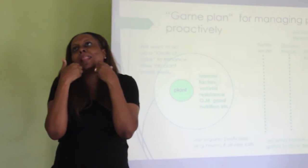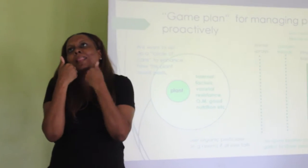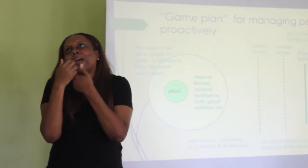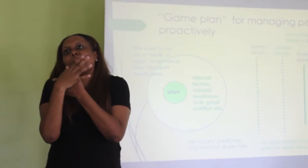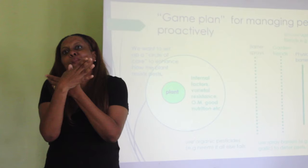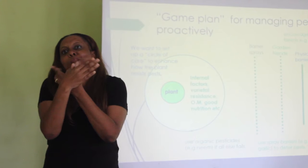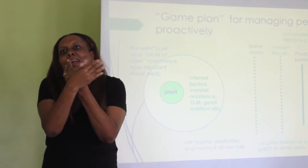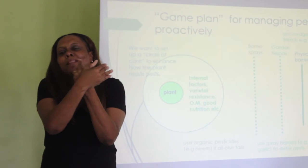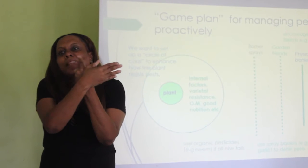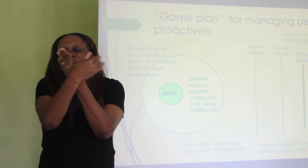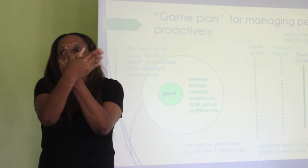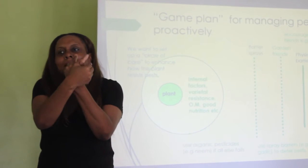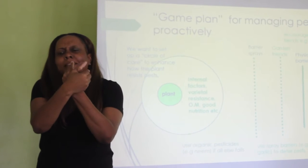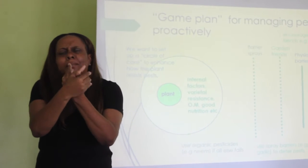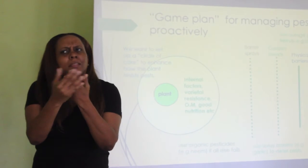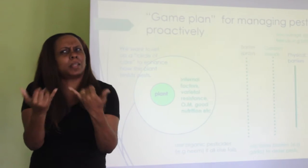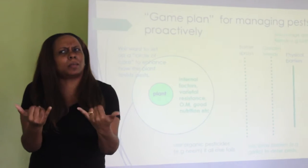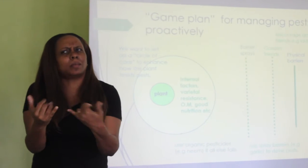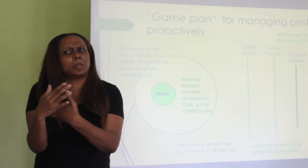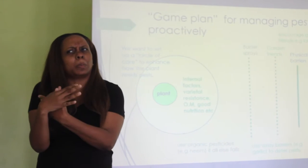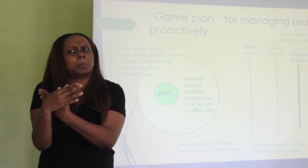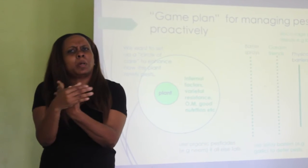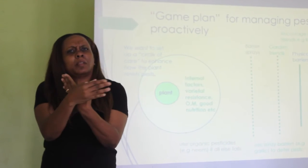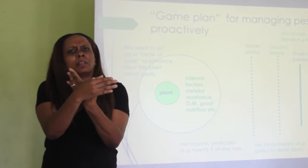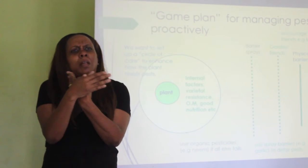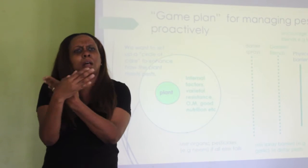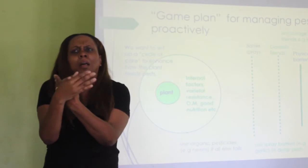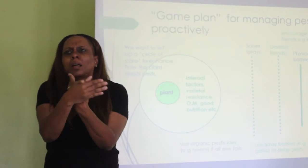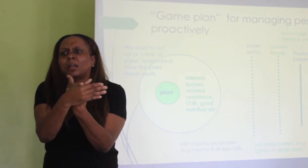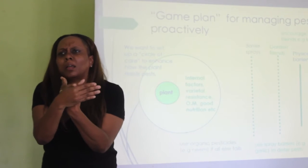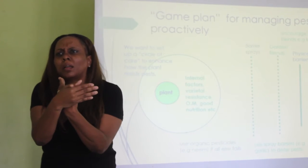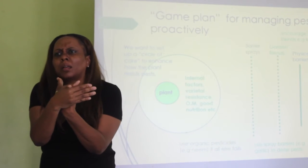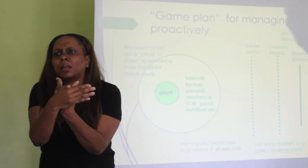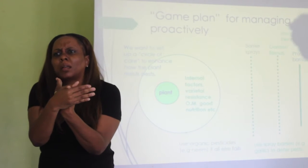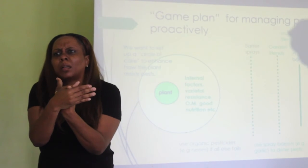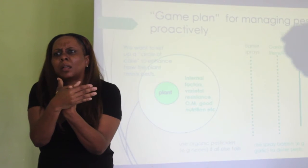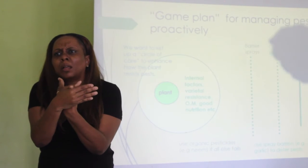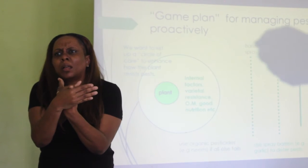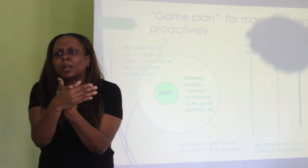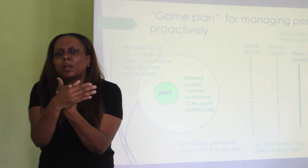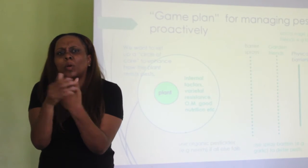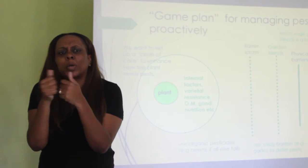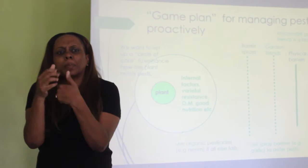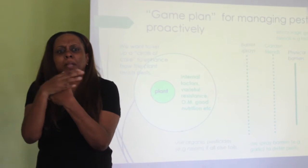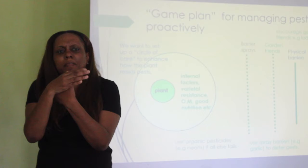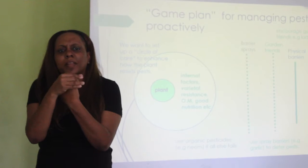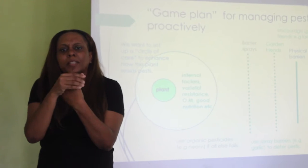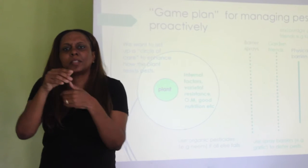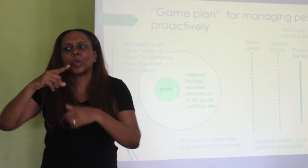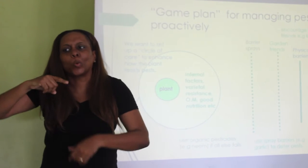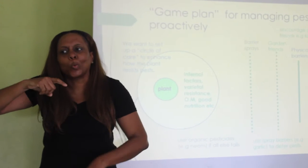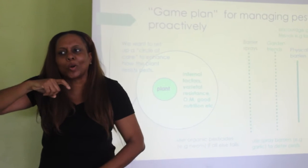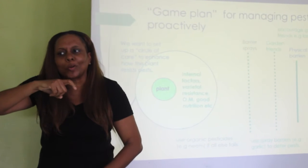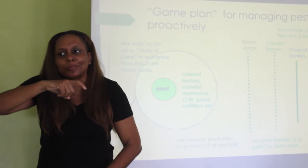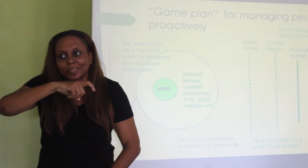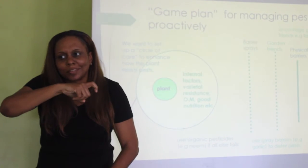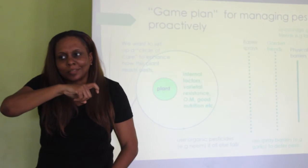but now i realize but the flags bring up many arms worms so when you see a butterfly i know that the